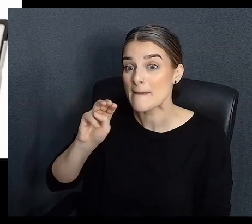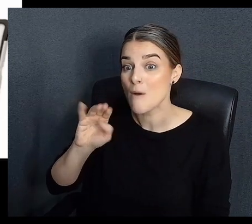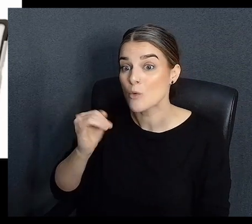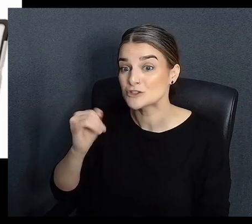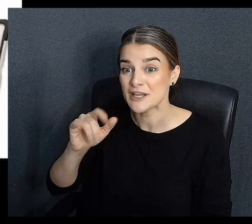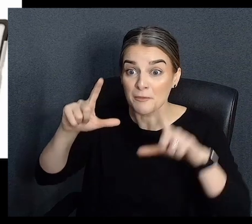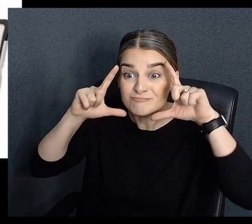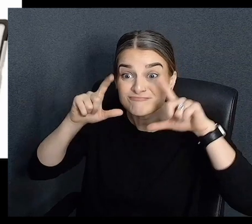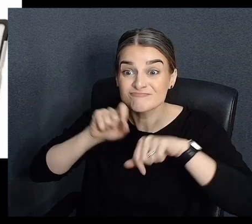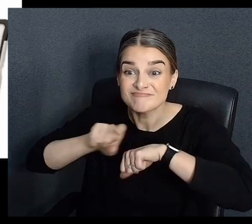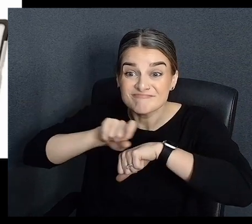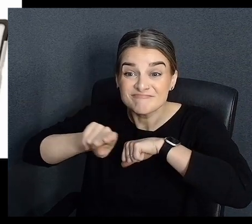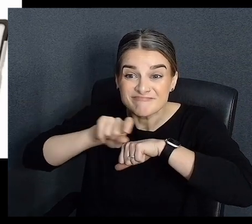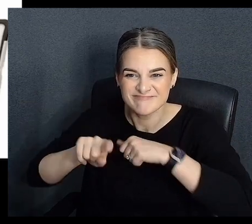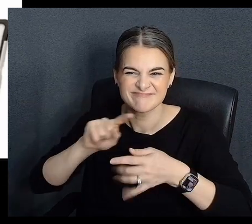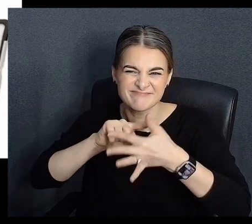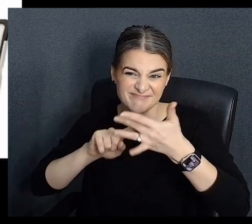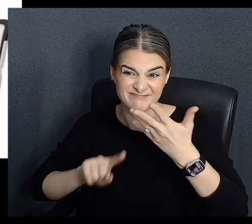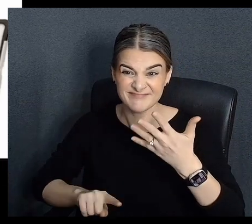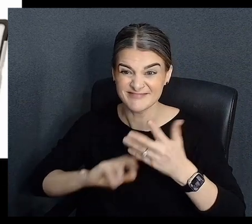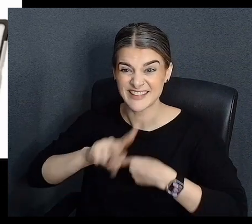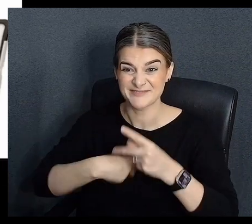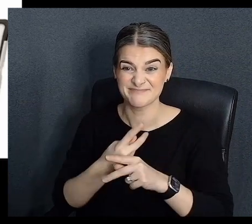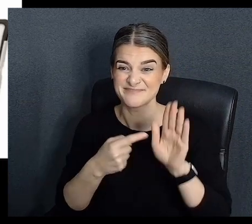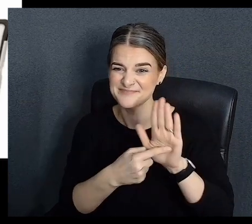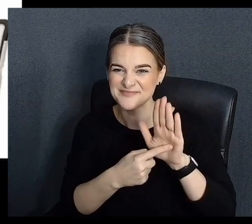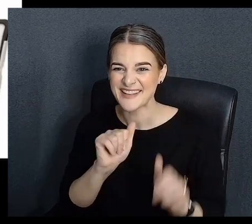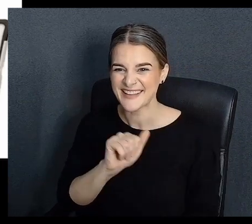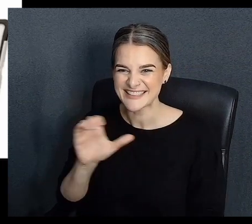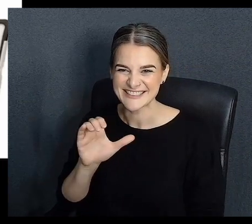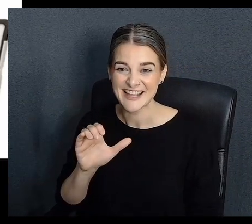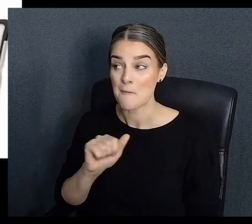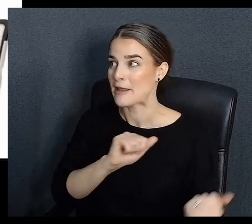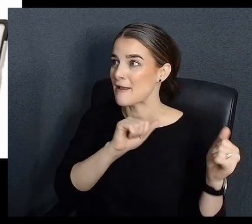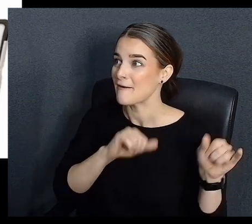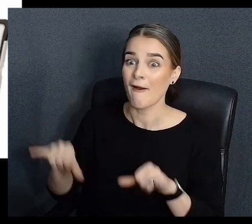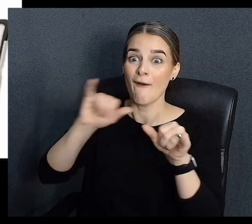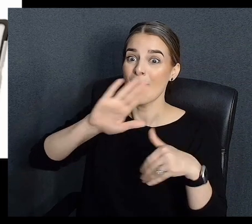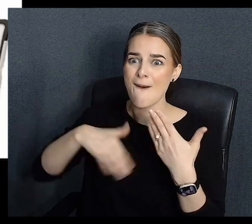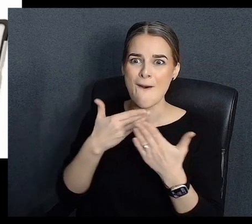Those are all forms of AAC. And we all use AAC in our daily lives, but some of us